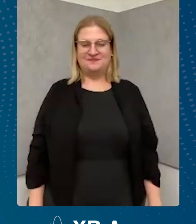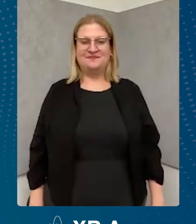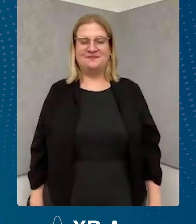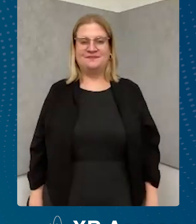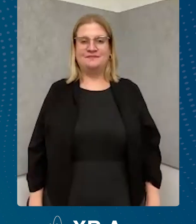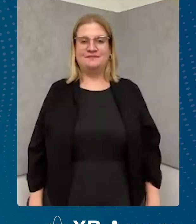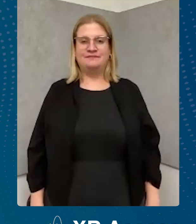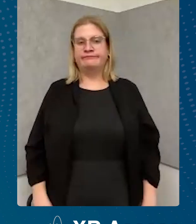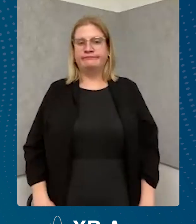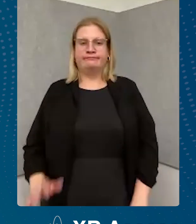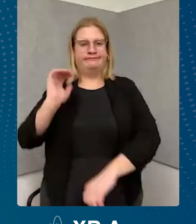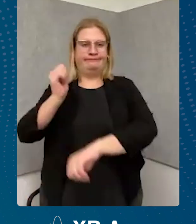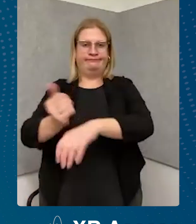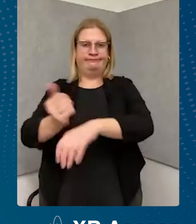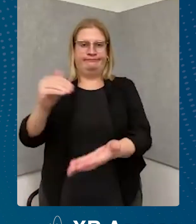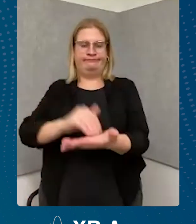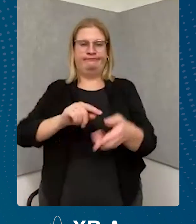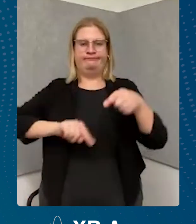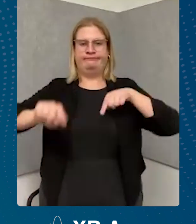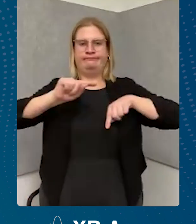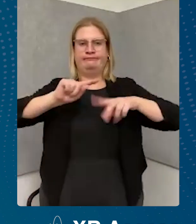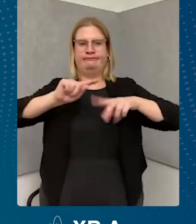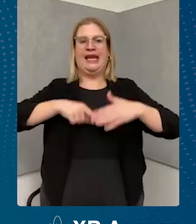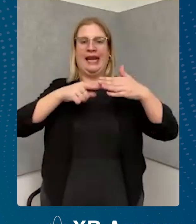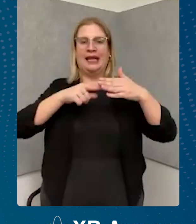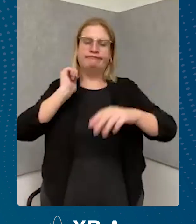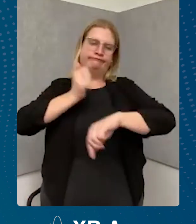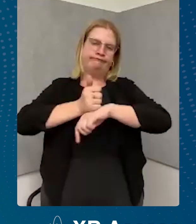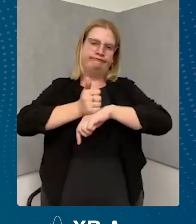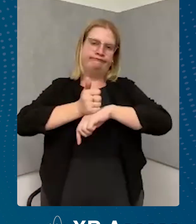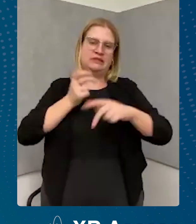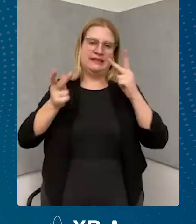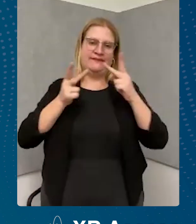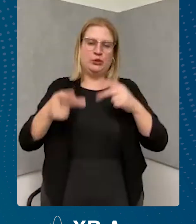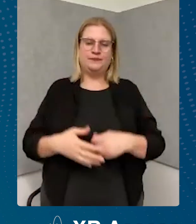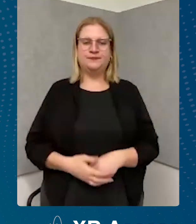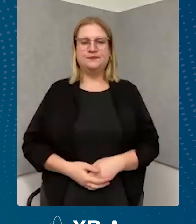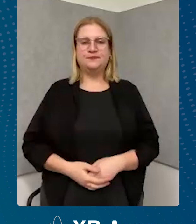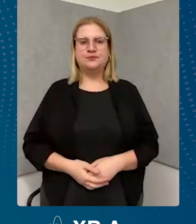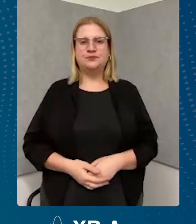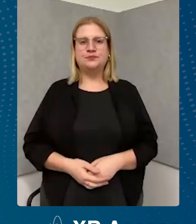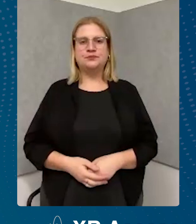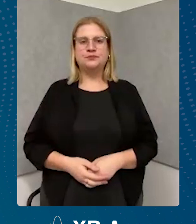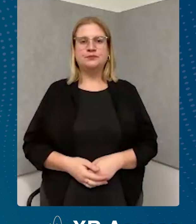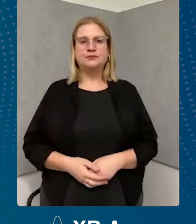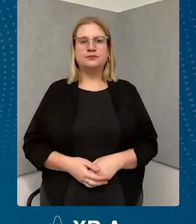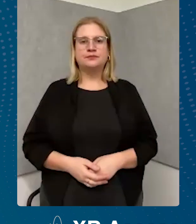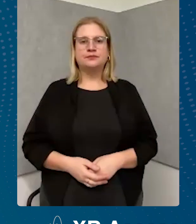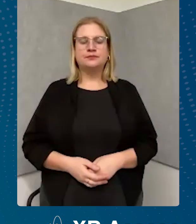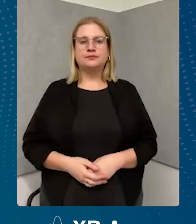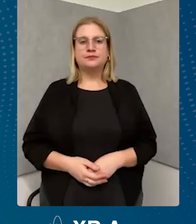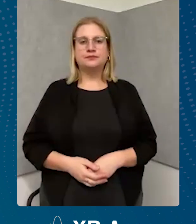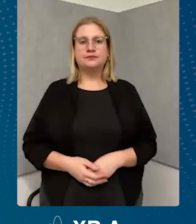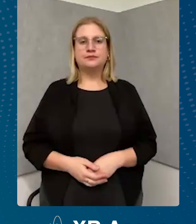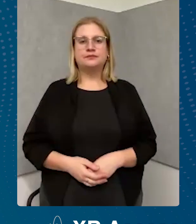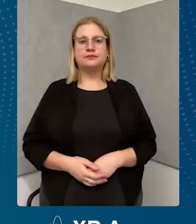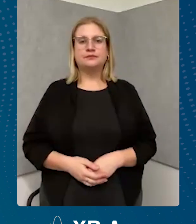going to reset our view. Get back to the default view. Then we'll go back here. Next, we'll go to move.